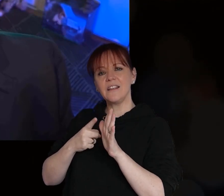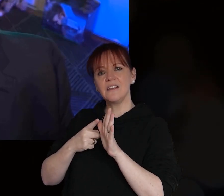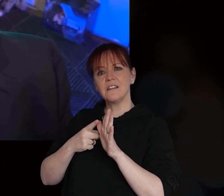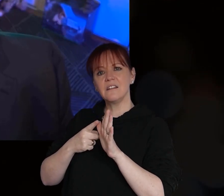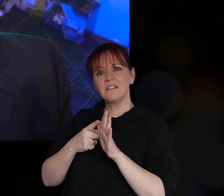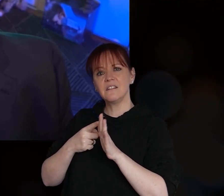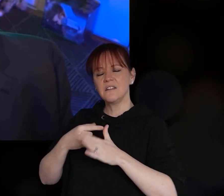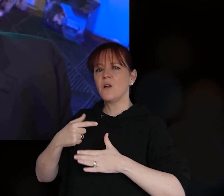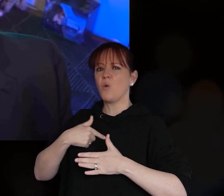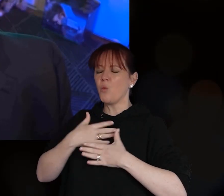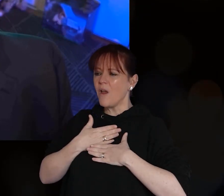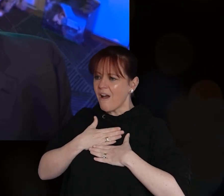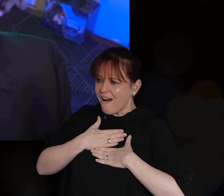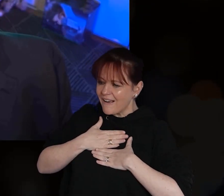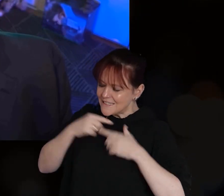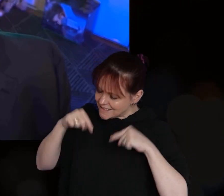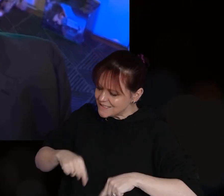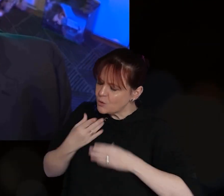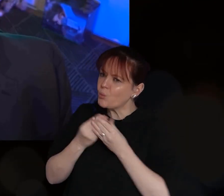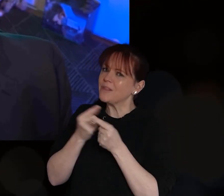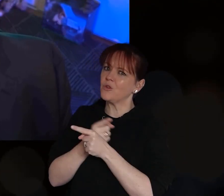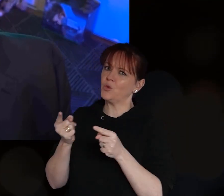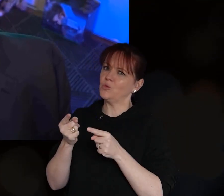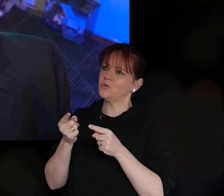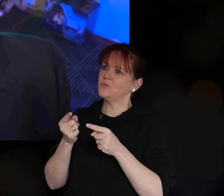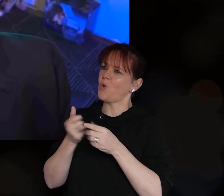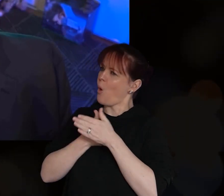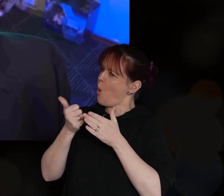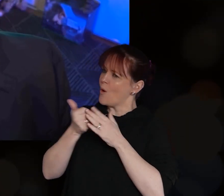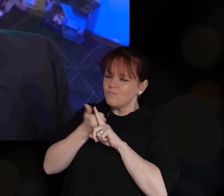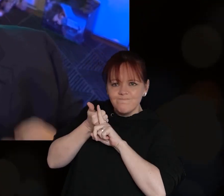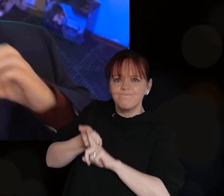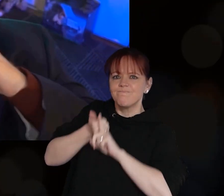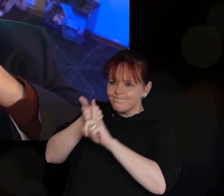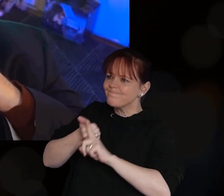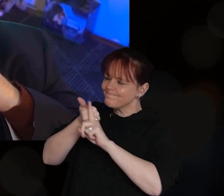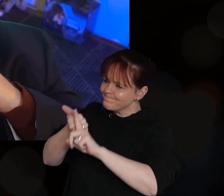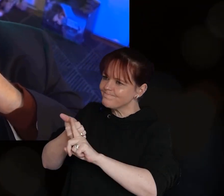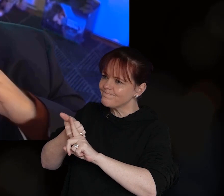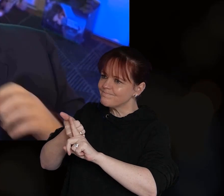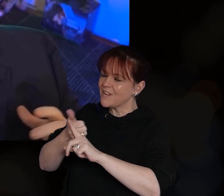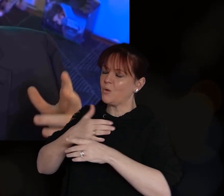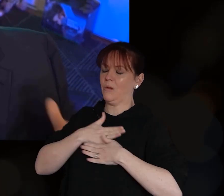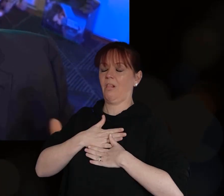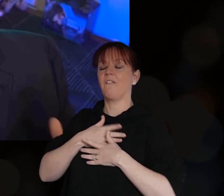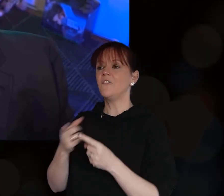we are with you. We stand with you. We love you and let us know